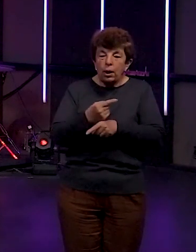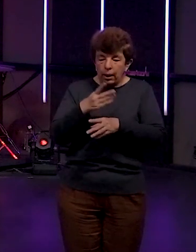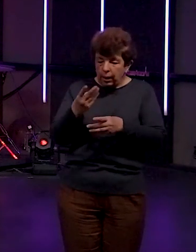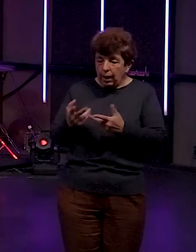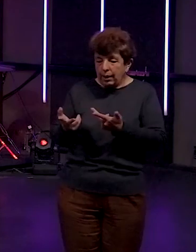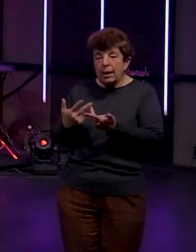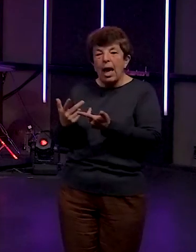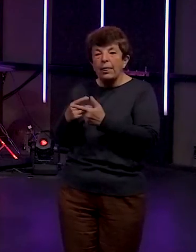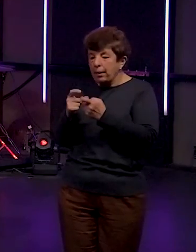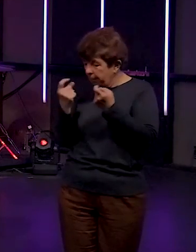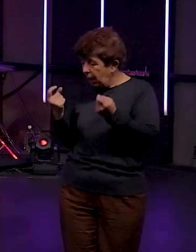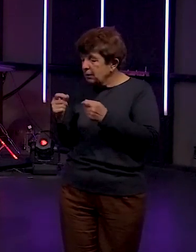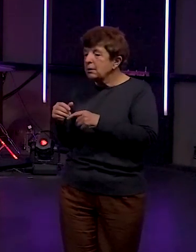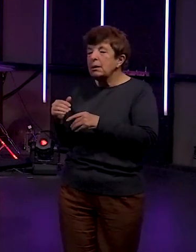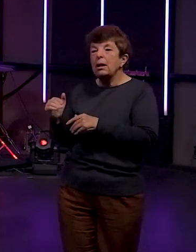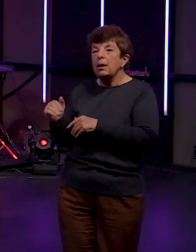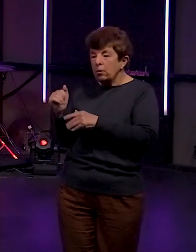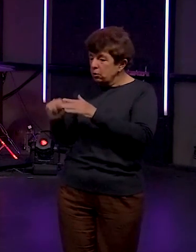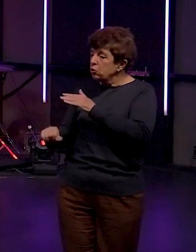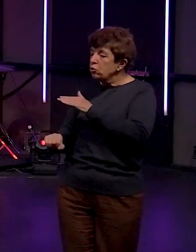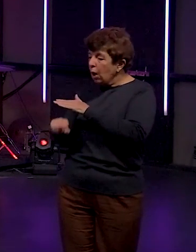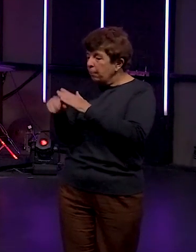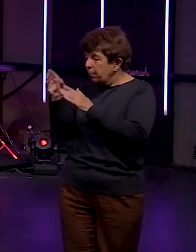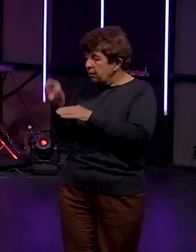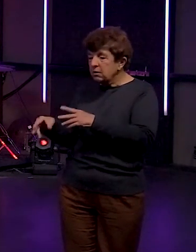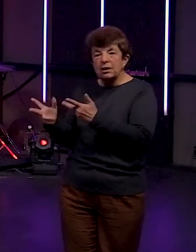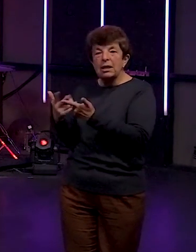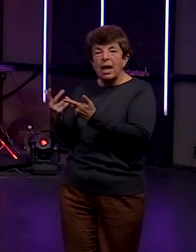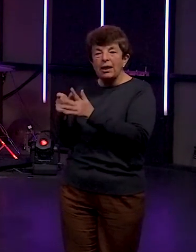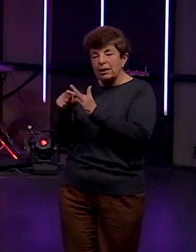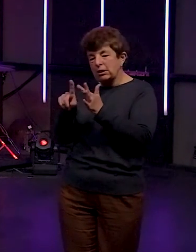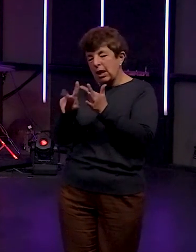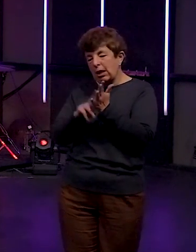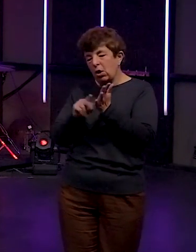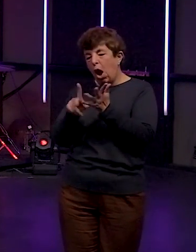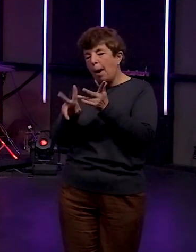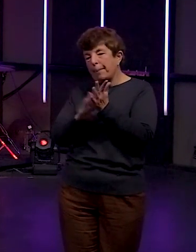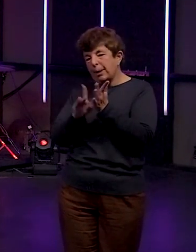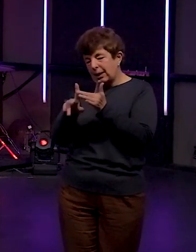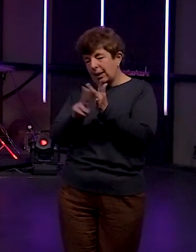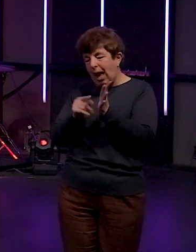a head of a denomination - another denomination not Baptist - and he was